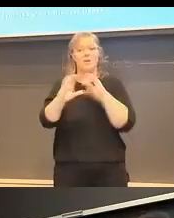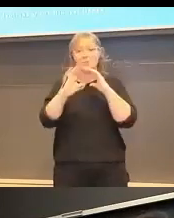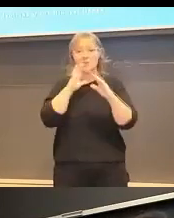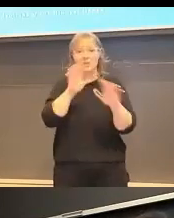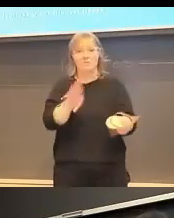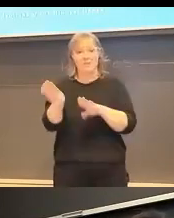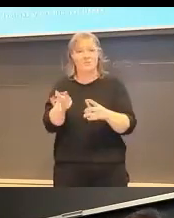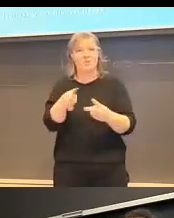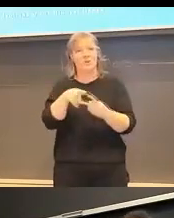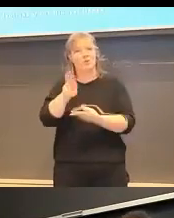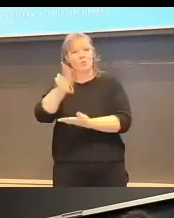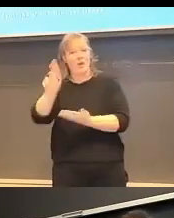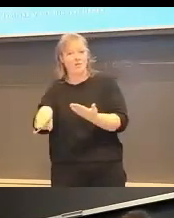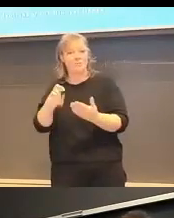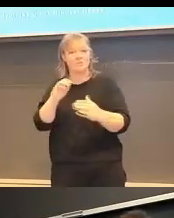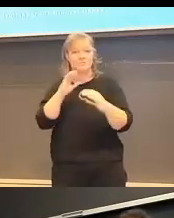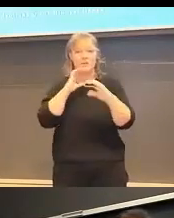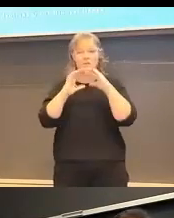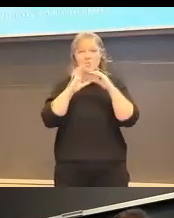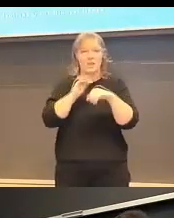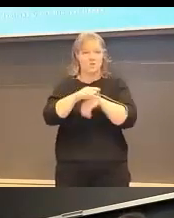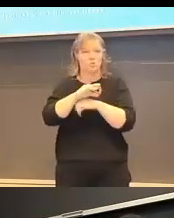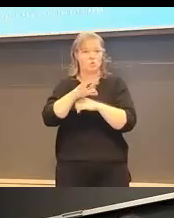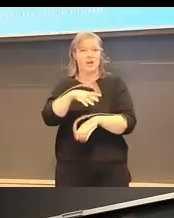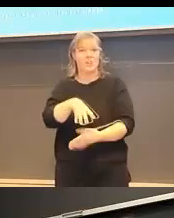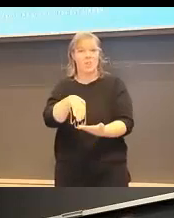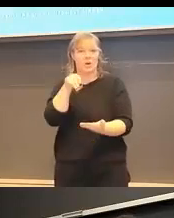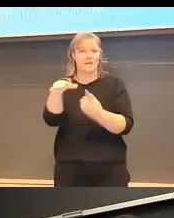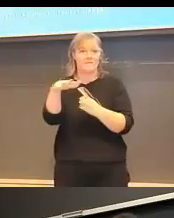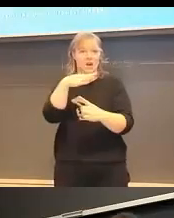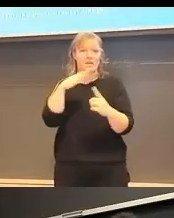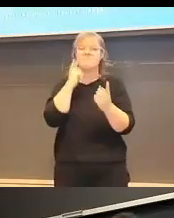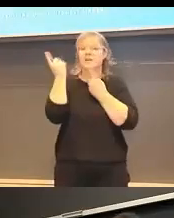of having communication coaching on the learning environment and consider within that how this fits